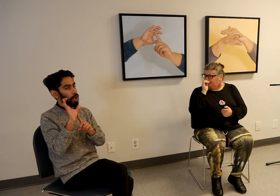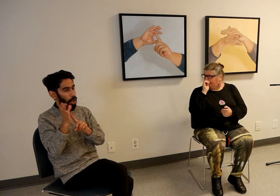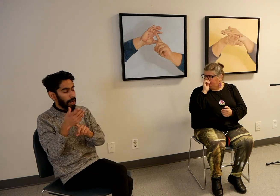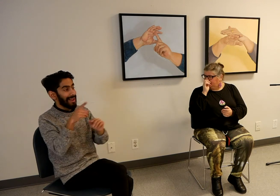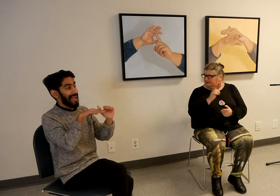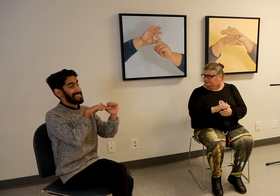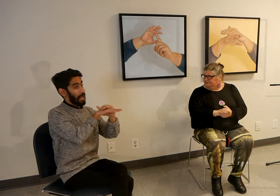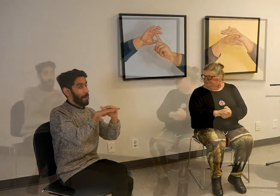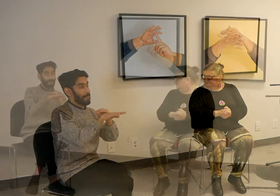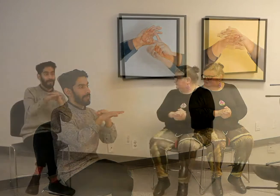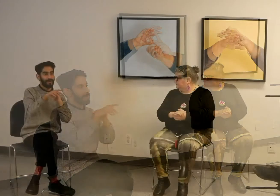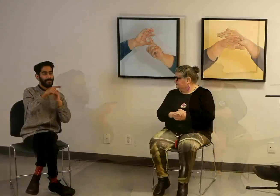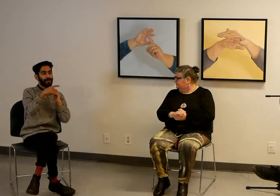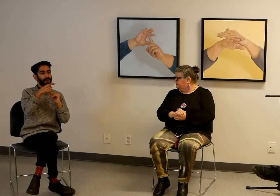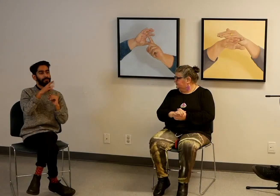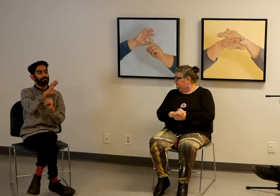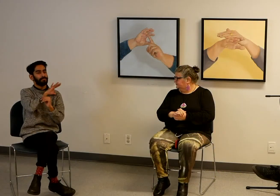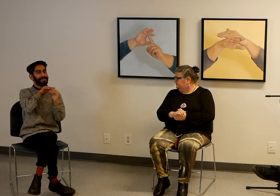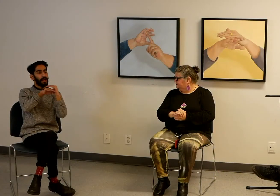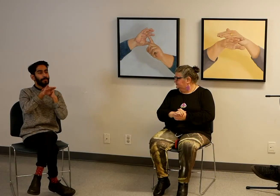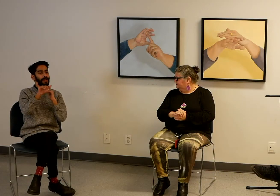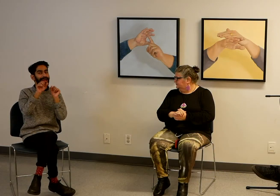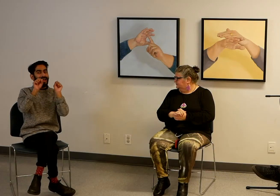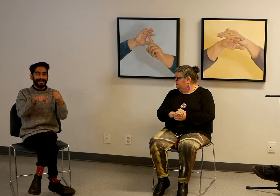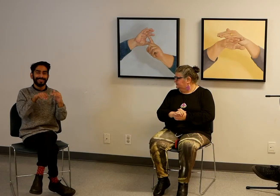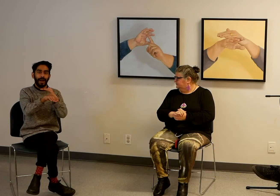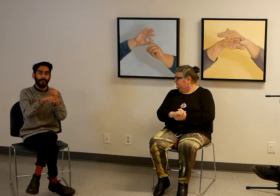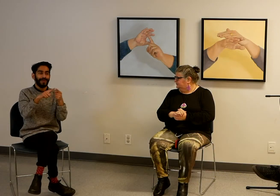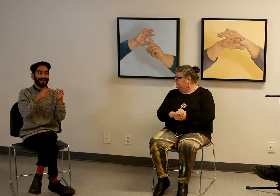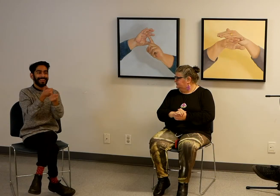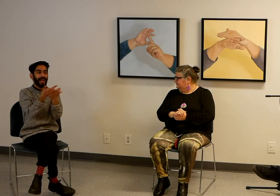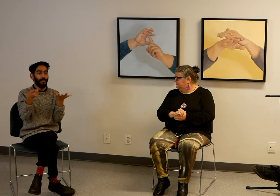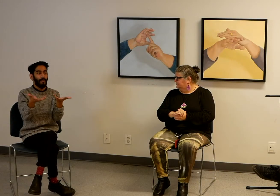And culture and accessibility kind of adds another layer of it.